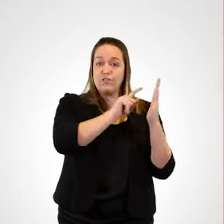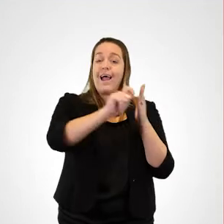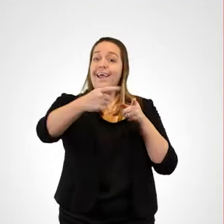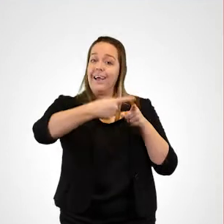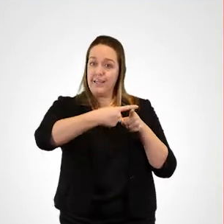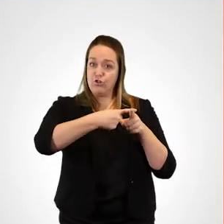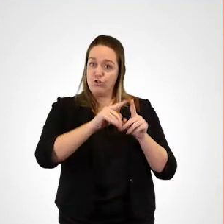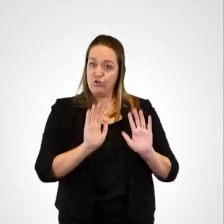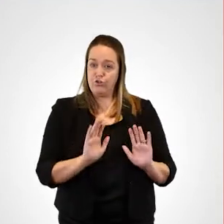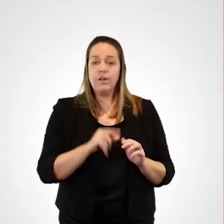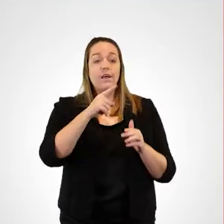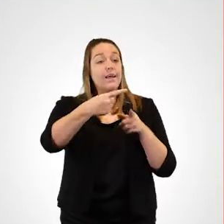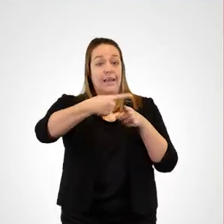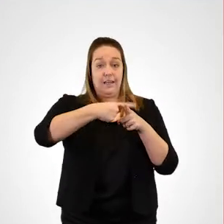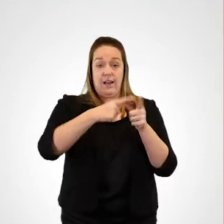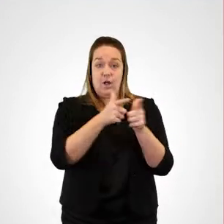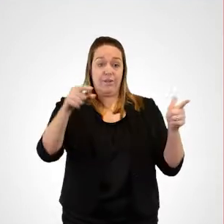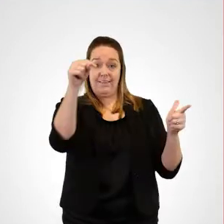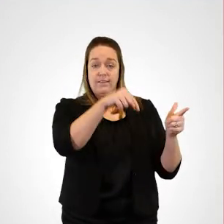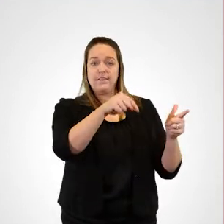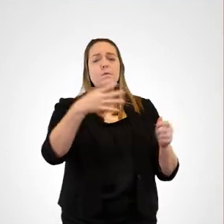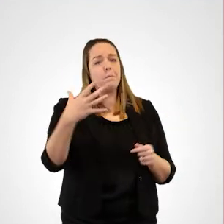so that it's the English language that needs to hold up